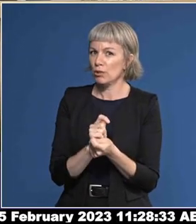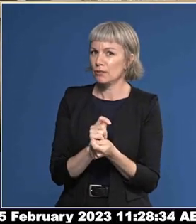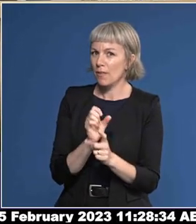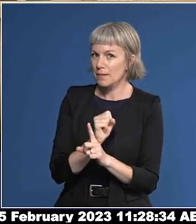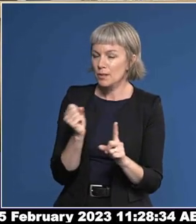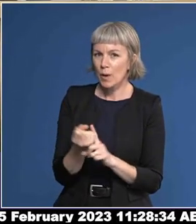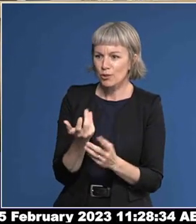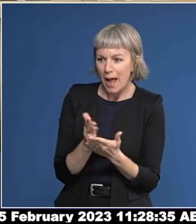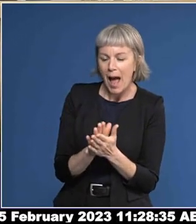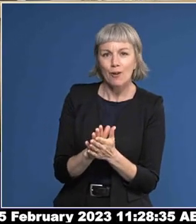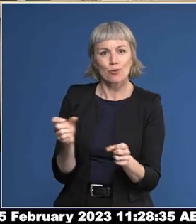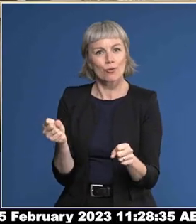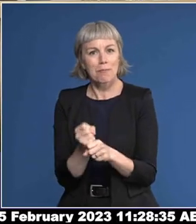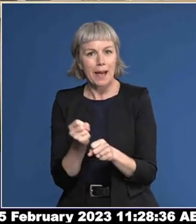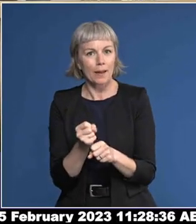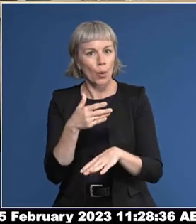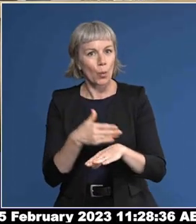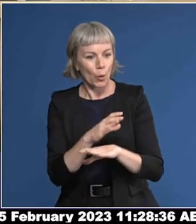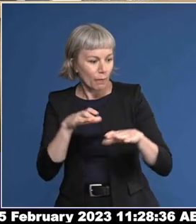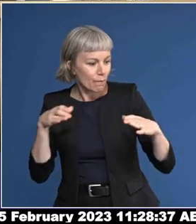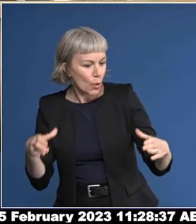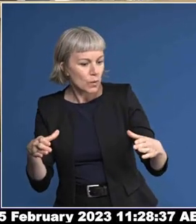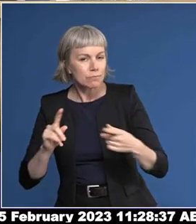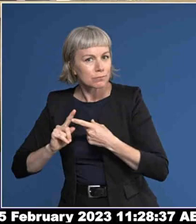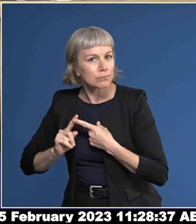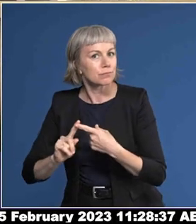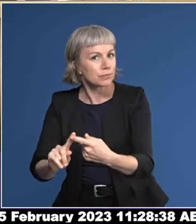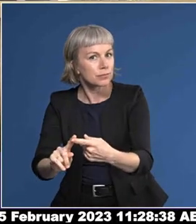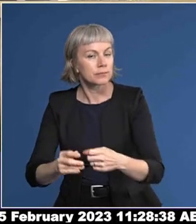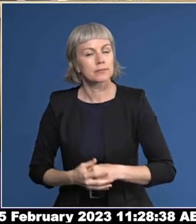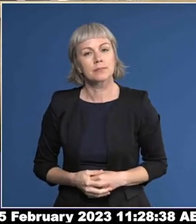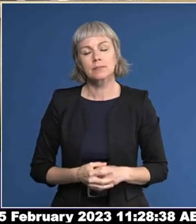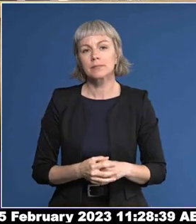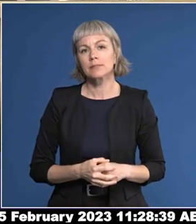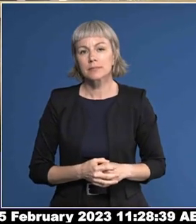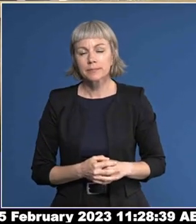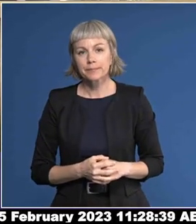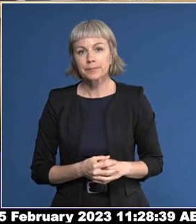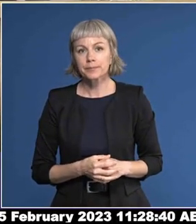greater stability? MS TOOHEY: It's a variety - look, it's a variety of different - it's a variety of different things.